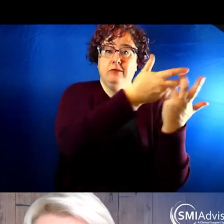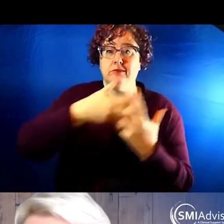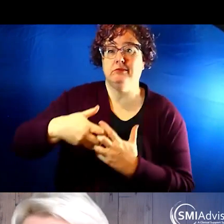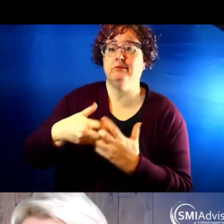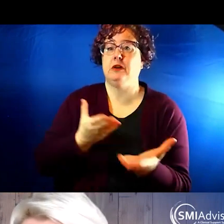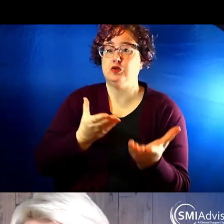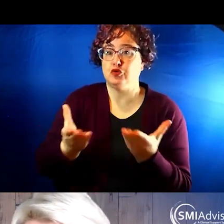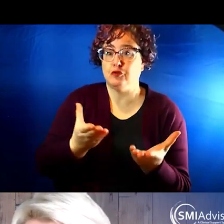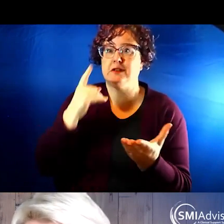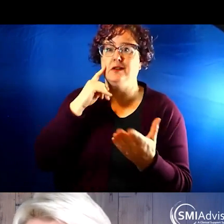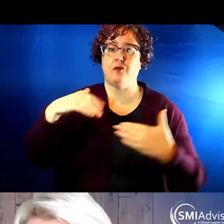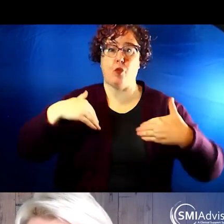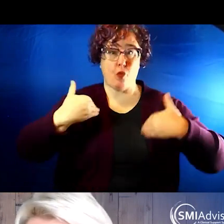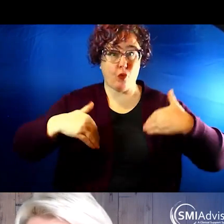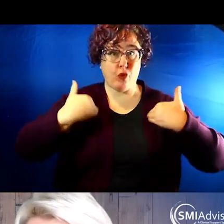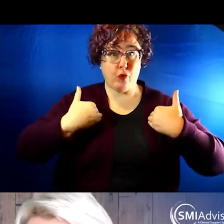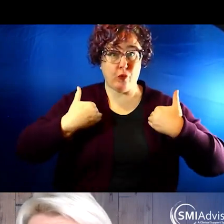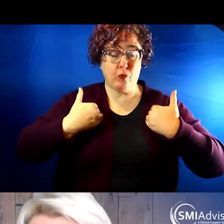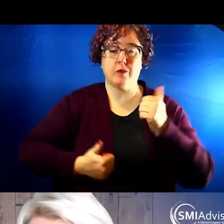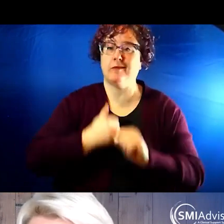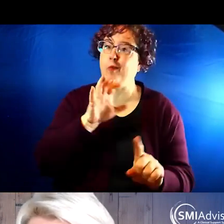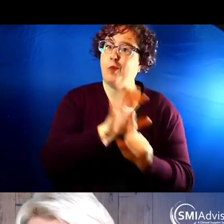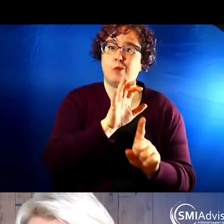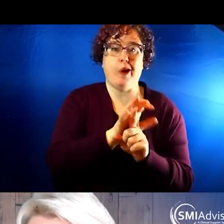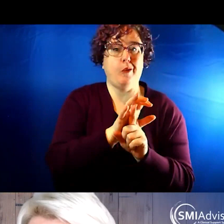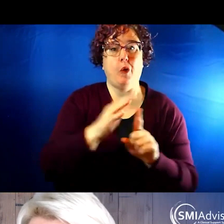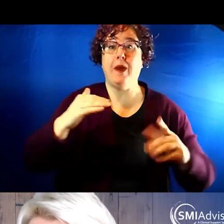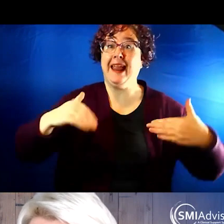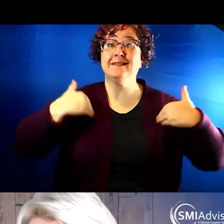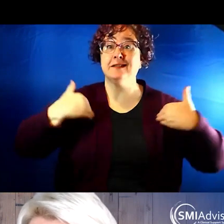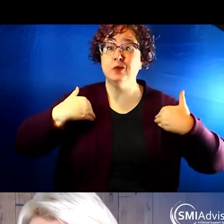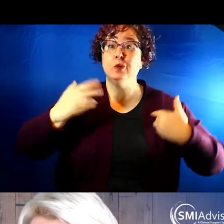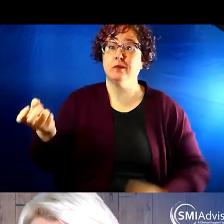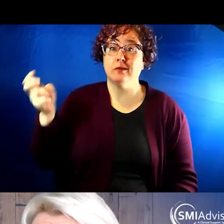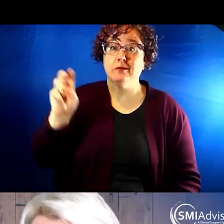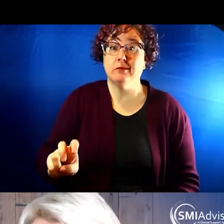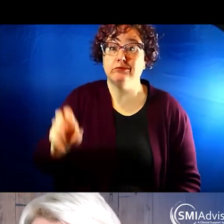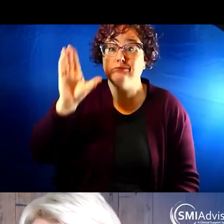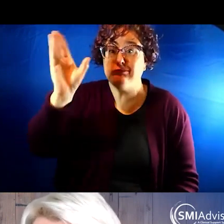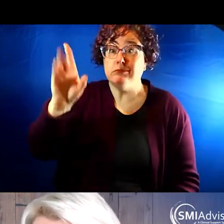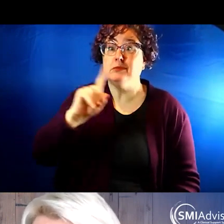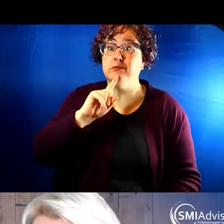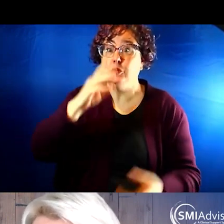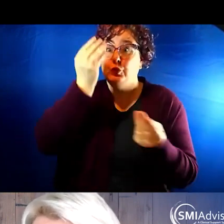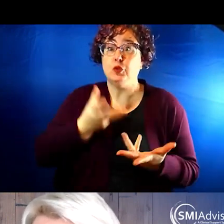ONE OF THE MOST POPULAR SESSIONS IS ONE WHERE WE HAD YOUTH ON AND THEY TOLD US WHAT THEY WANT.